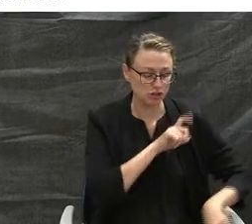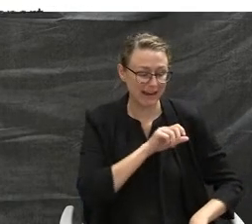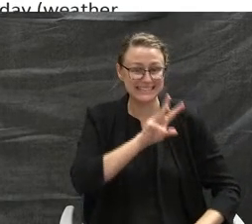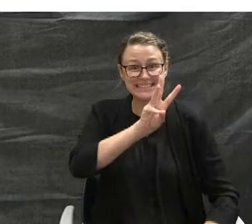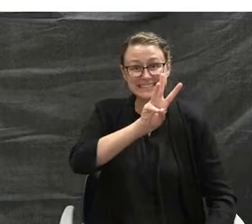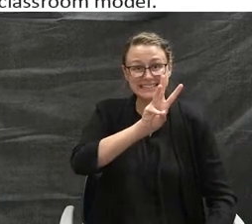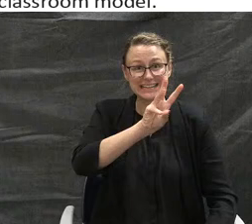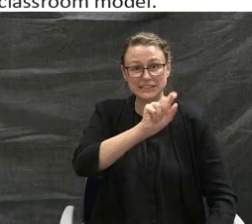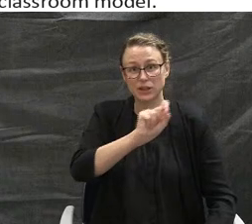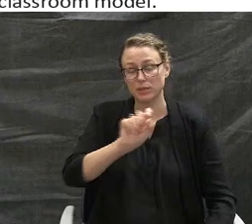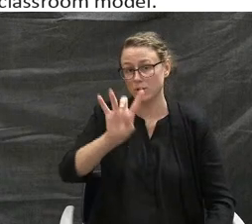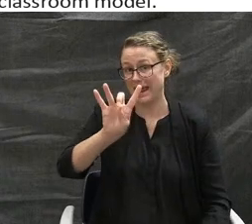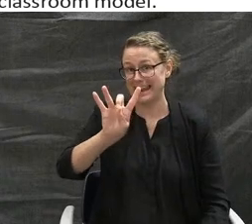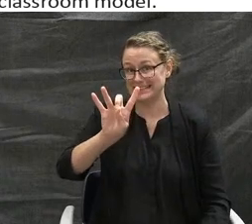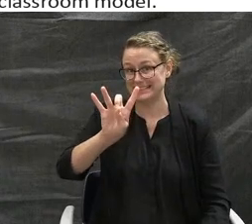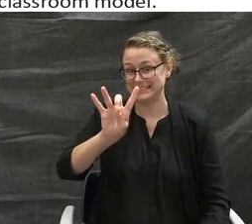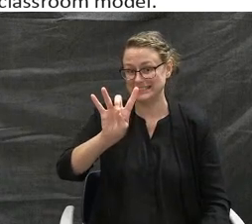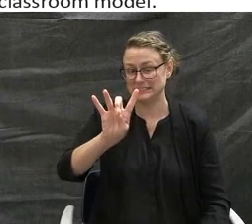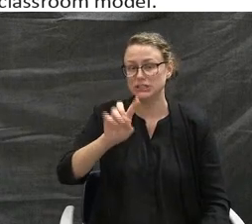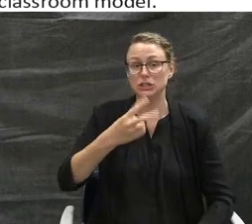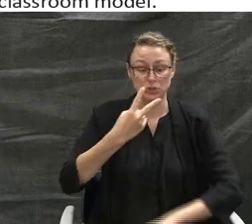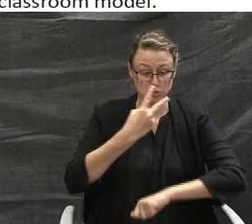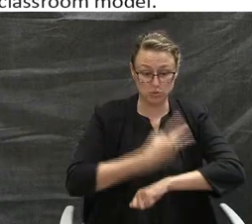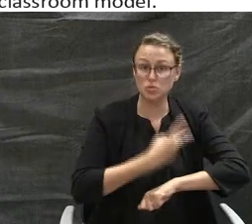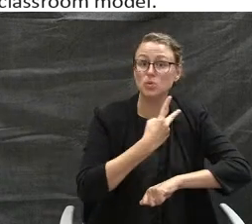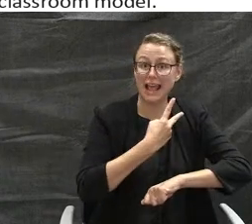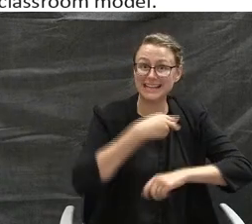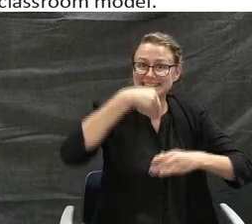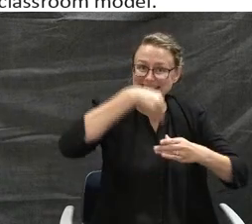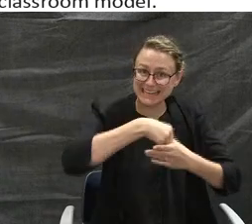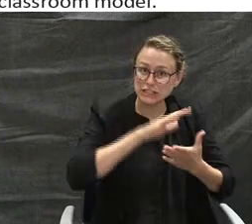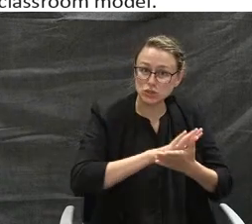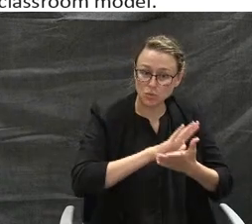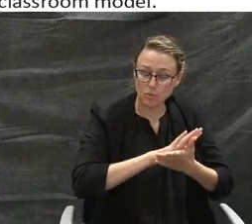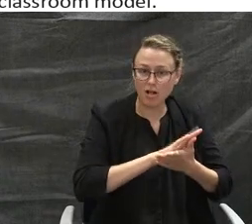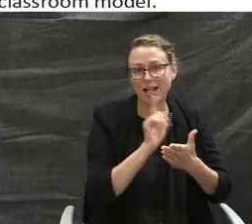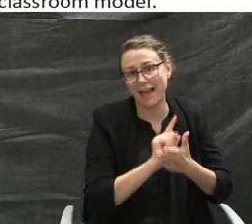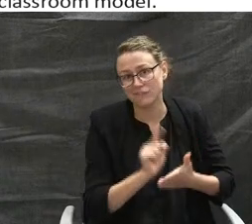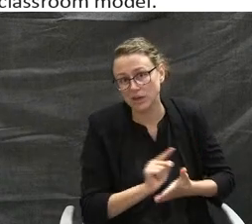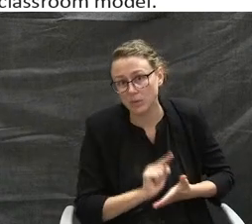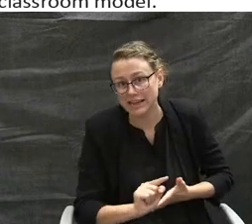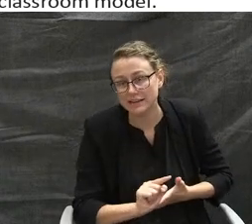be. 2 days of school each week, so you'll have half of the